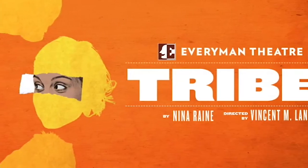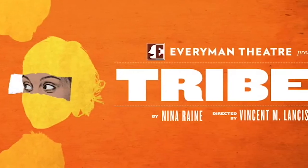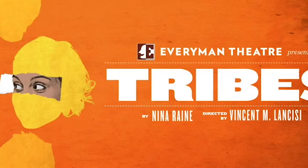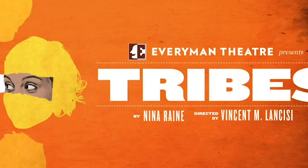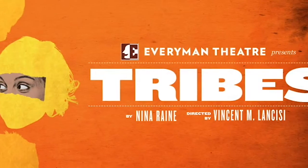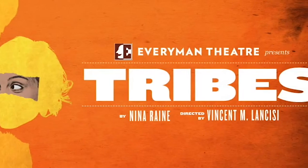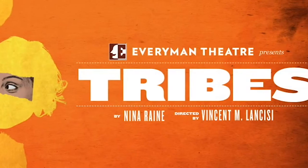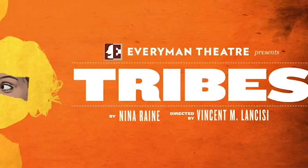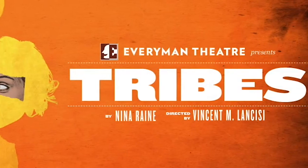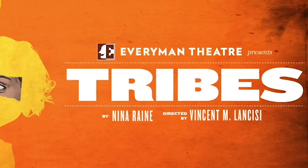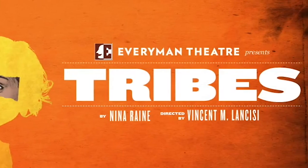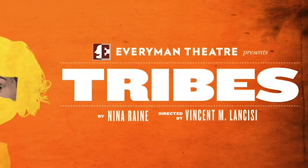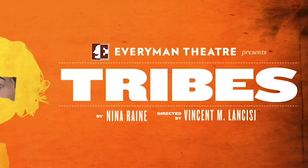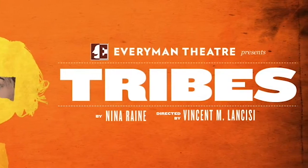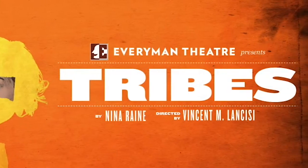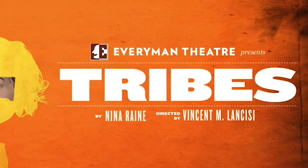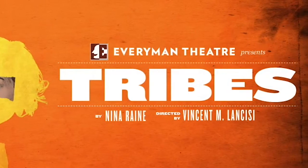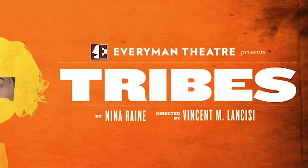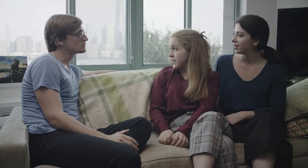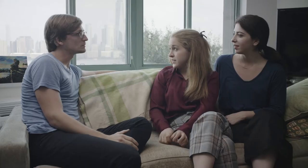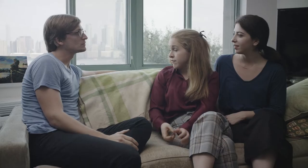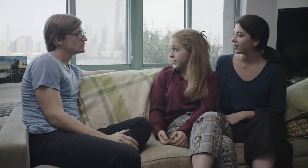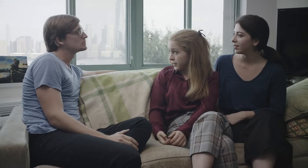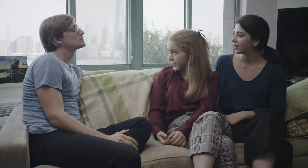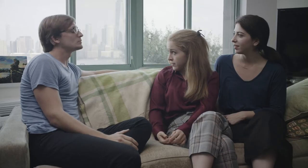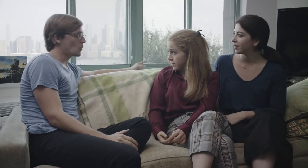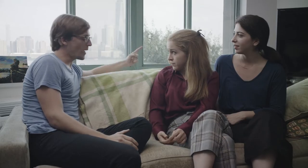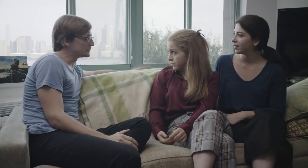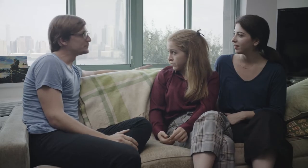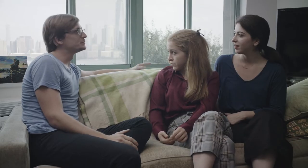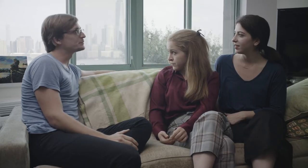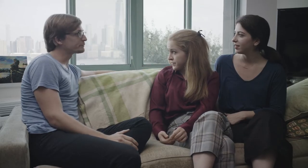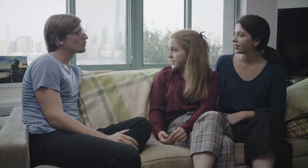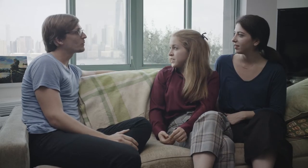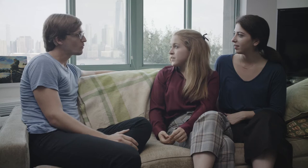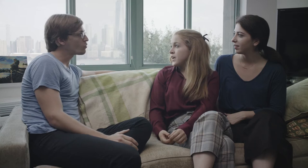that was not written by a deaf playwright. Right.